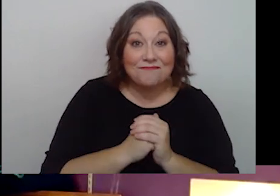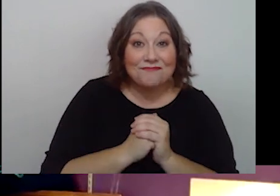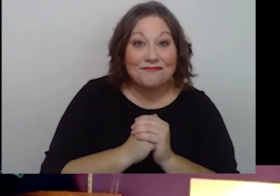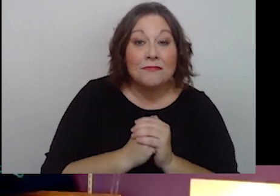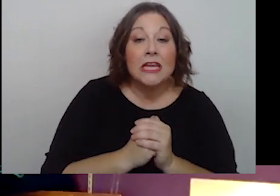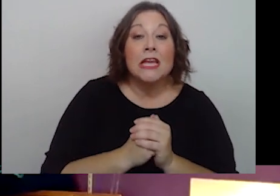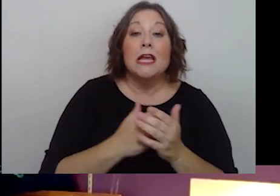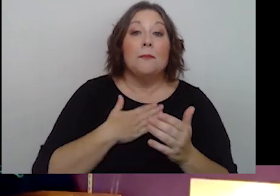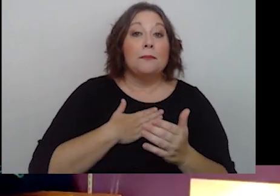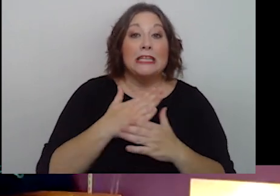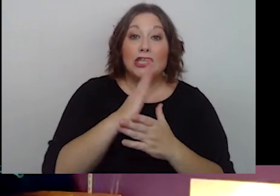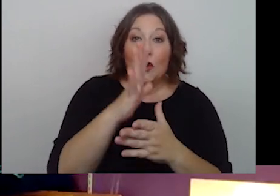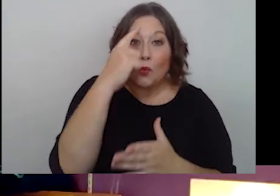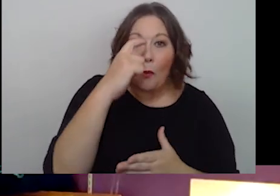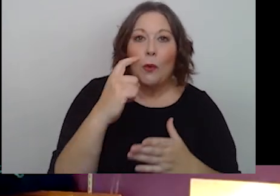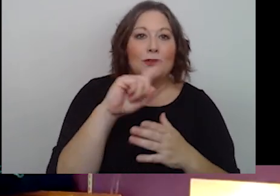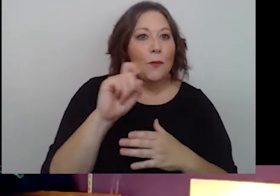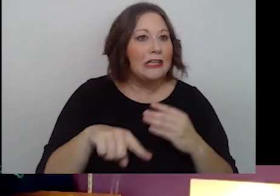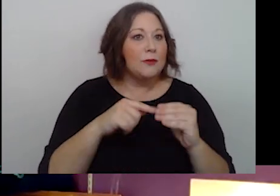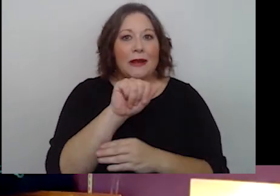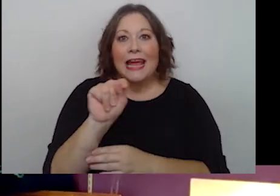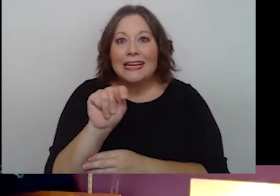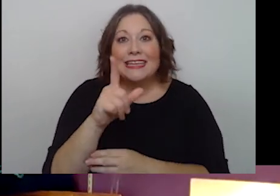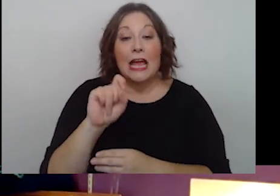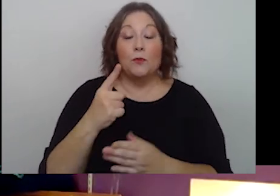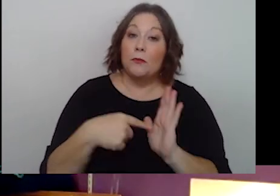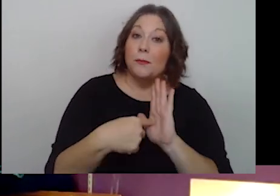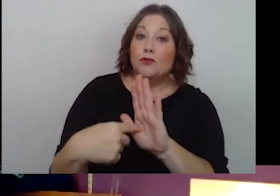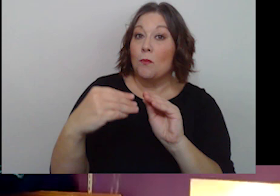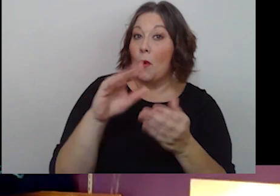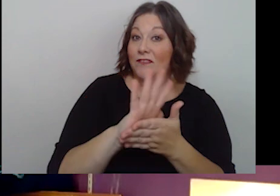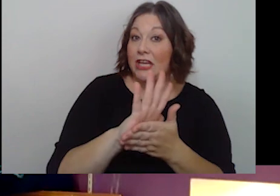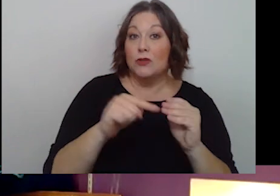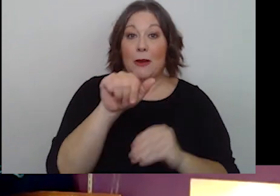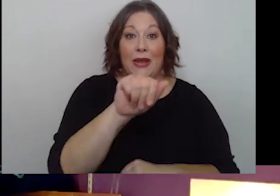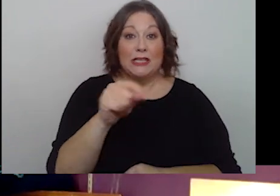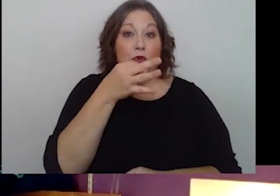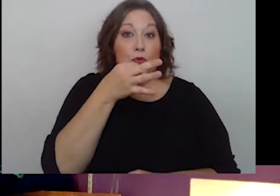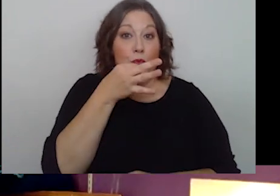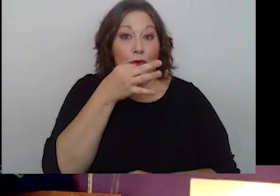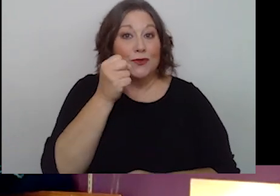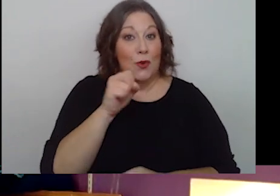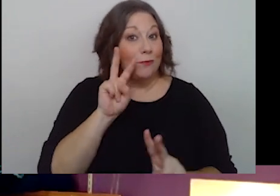thoughts and questions about AT with us, and we'll be sharing more videos about AT soon, so stay tuned.